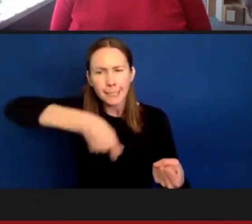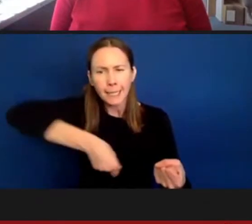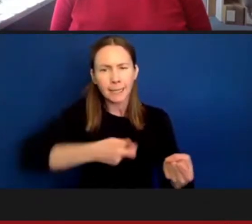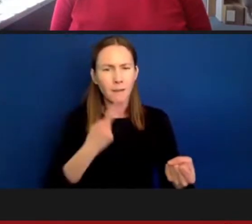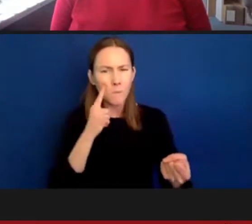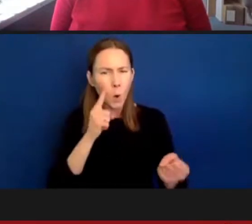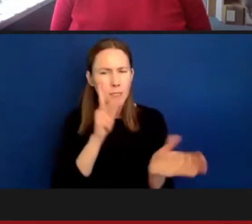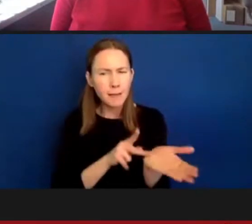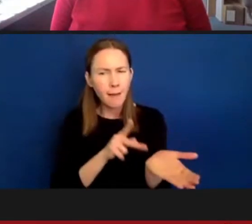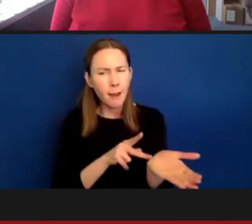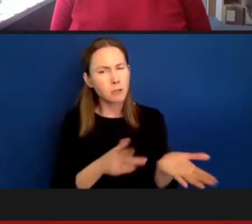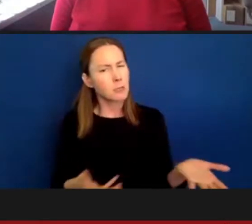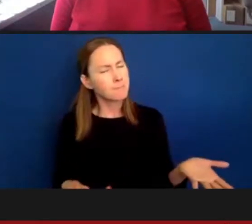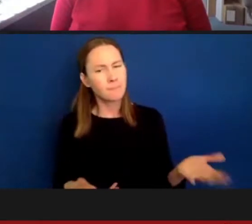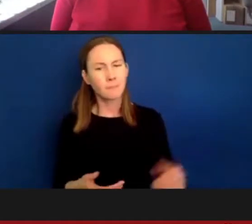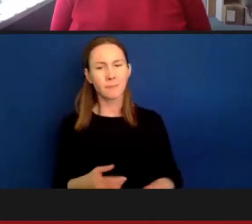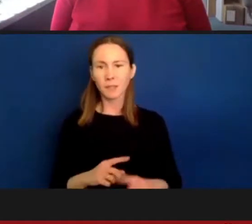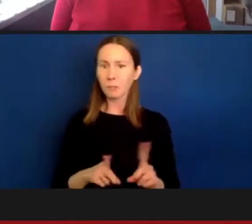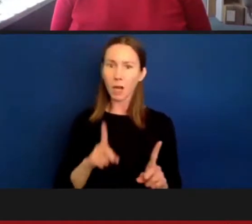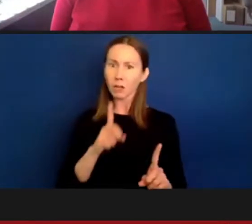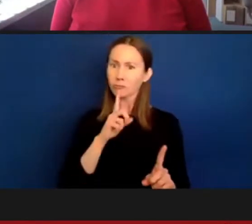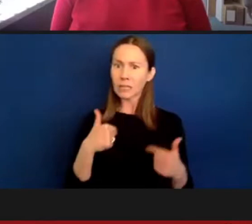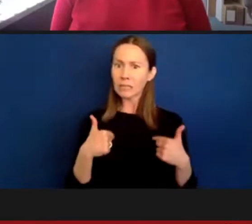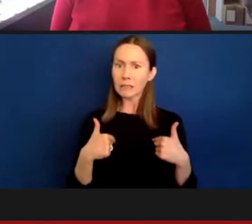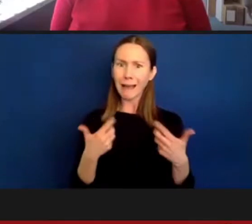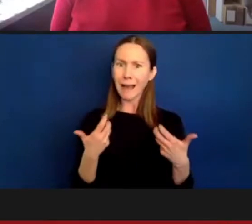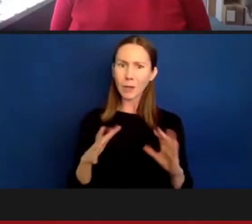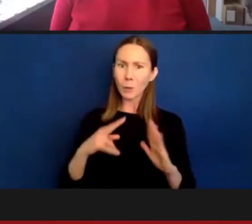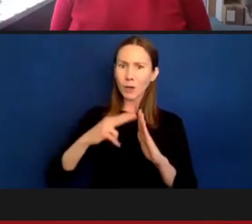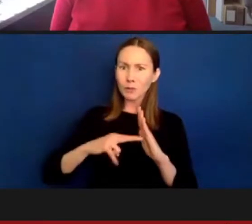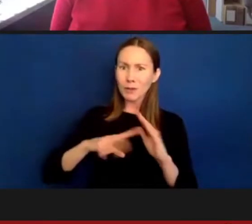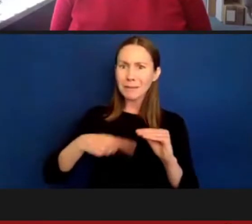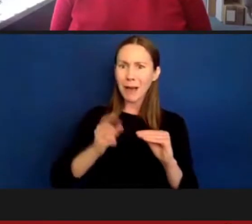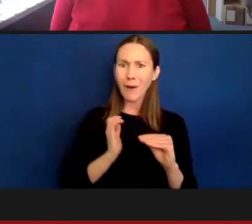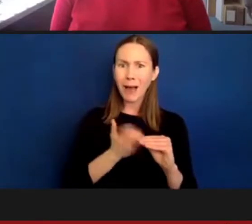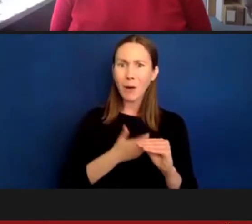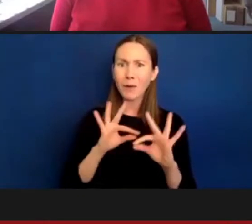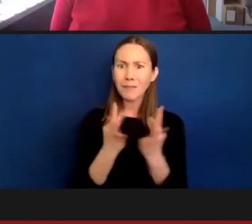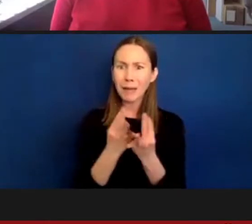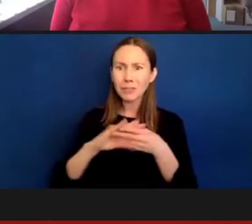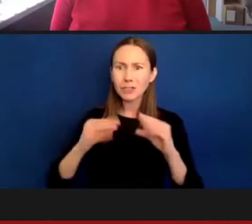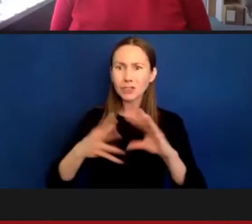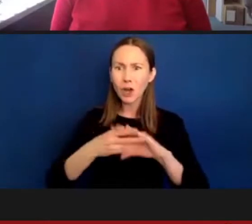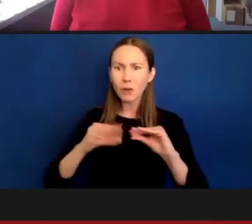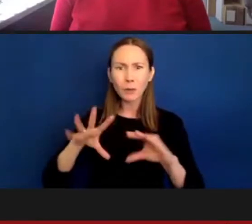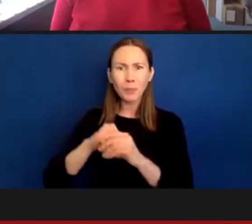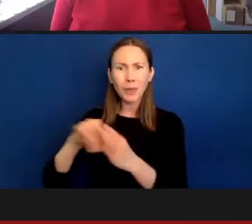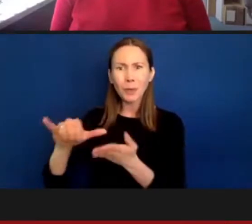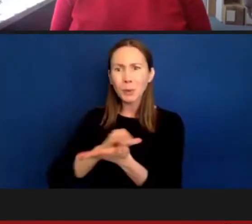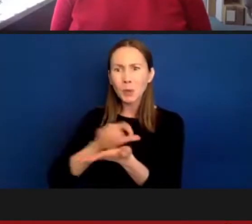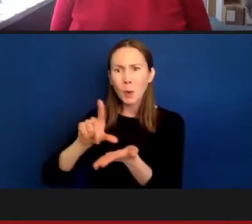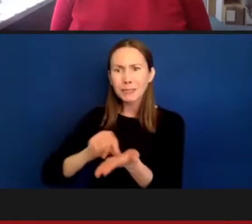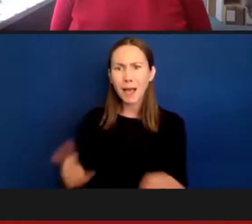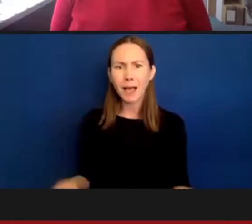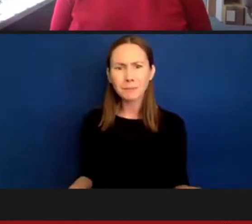But I don't want to really read about our family's story in the New York Times or in a book. These are shameful events.